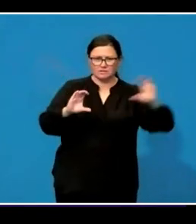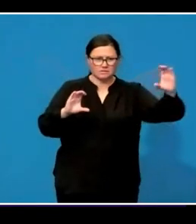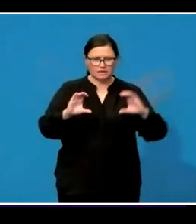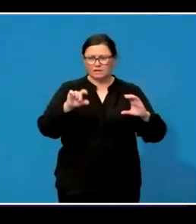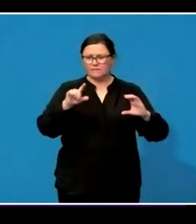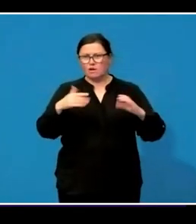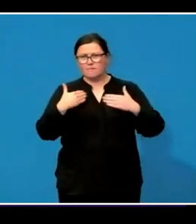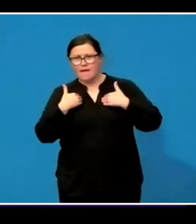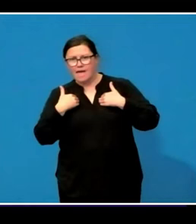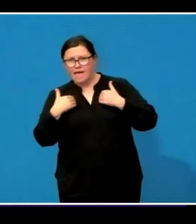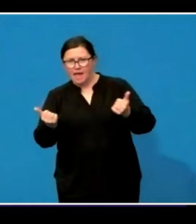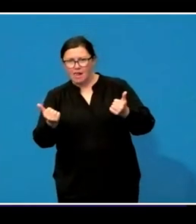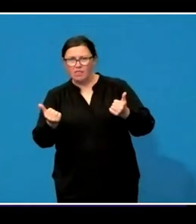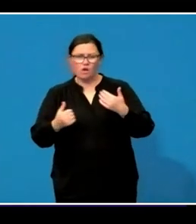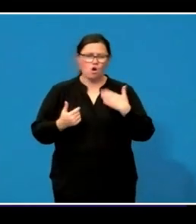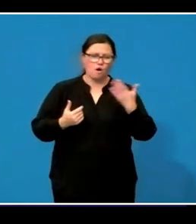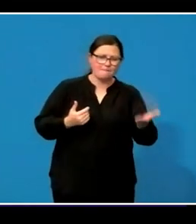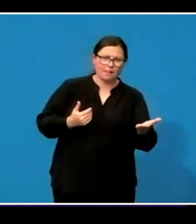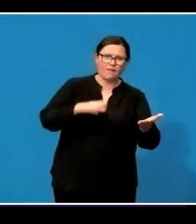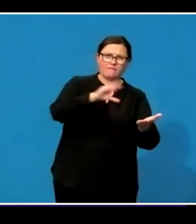bill against their NDIS plan in terms of his plan and others.